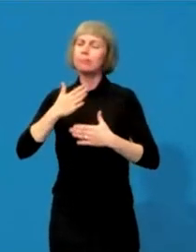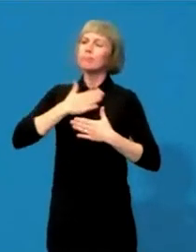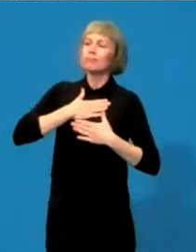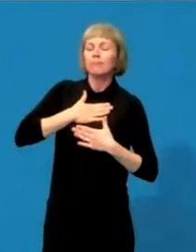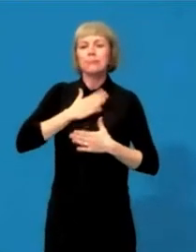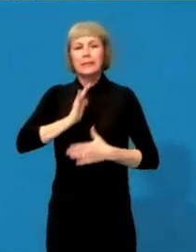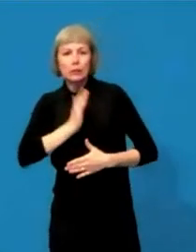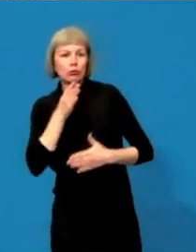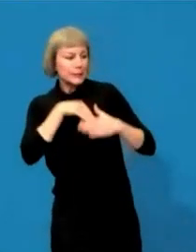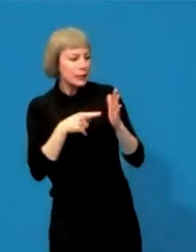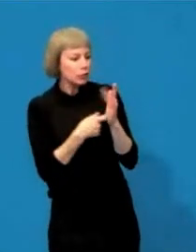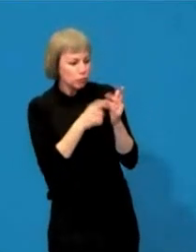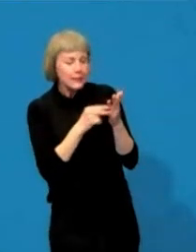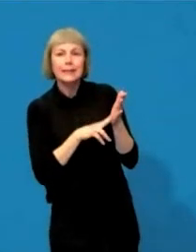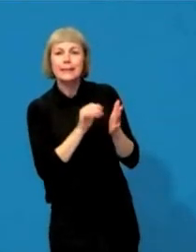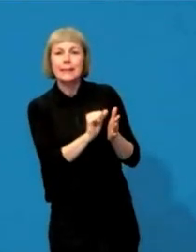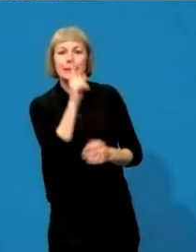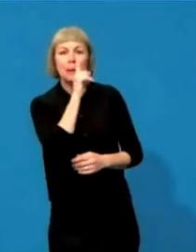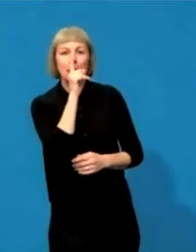the people that he's working in his little group and they are all FASD-type kid, they